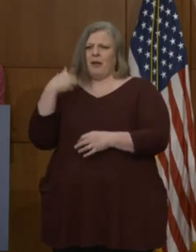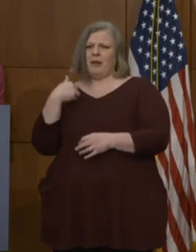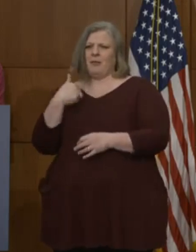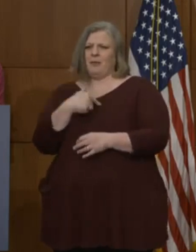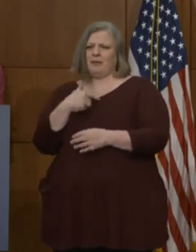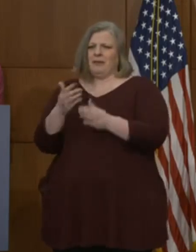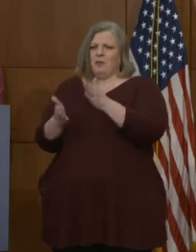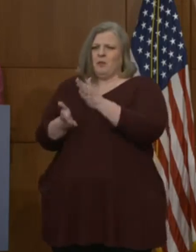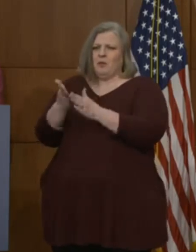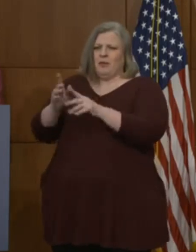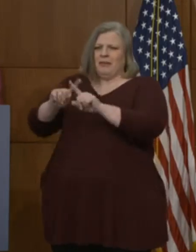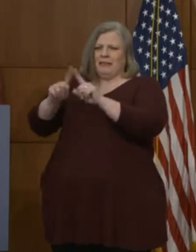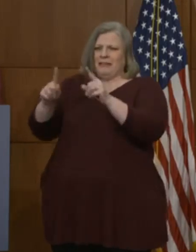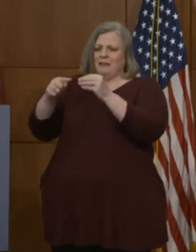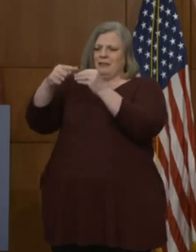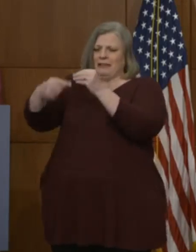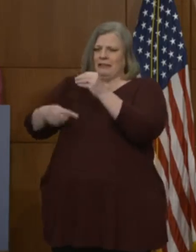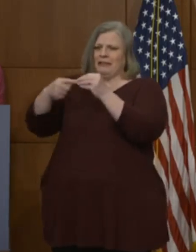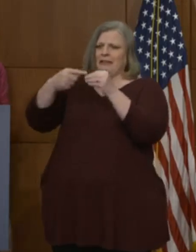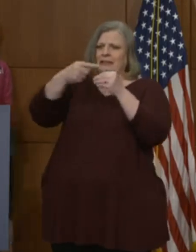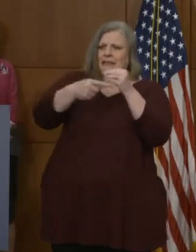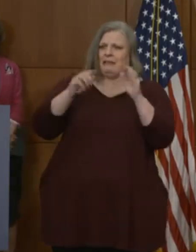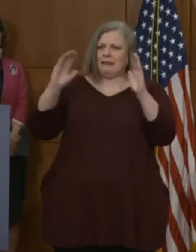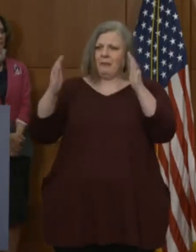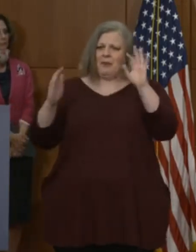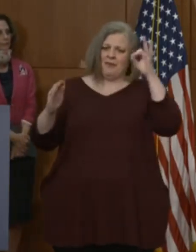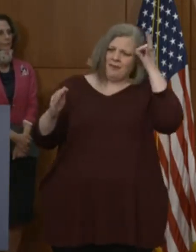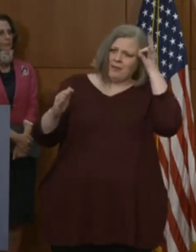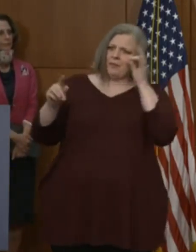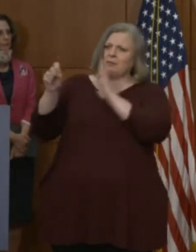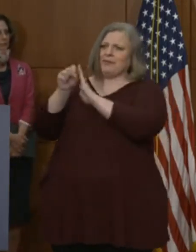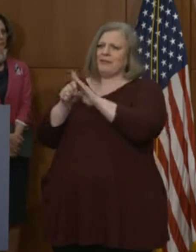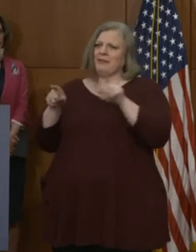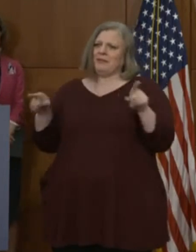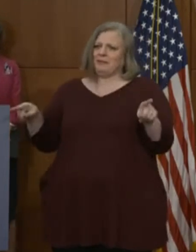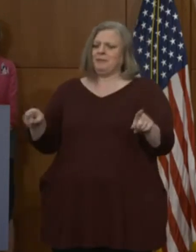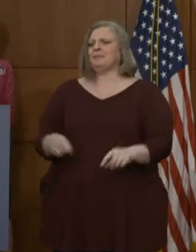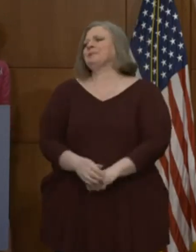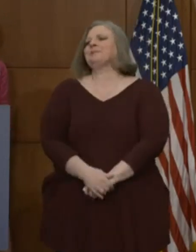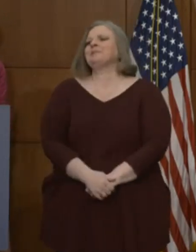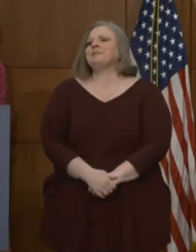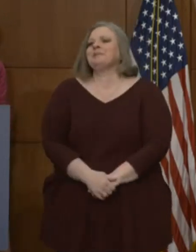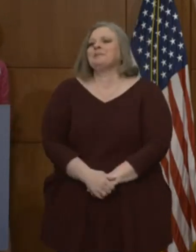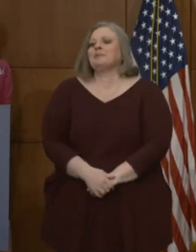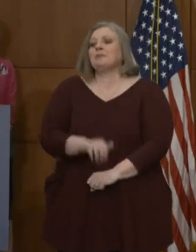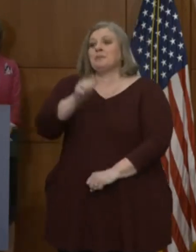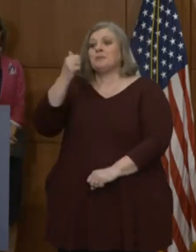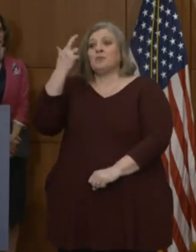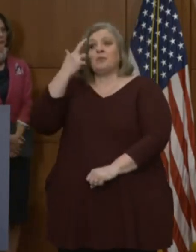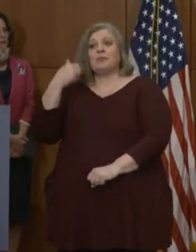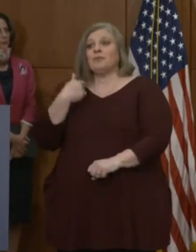LAYNE OUR SECTOR FINANCE HAS ALL KINDA EXPLAIN WE- ON ALL KINDA EXPLAIN WE- ON DIFFERENT CYCLE AT THE STATE DIFFERENT CYCLE AT THE STATE LEVEL THAN WE ARE- AT THE LEVEL THAN WE ARE- AT THE NATIONAL LEVEL- THE OTHER